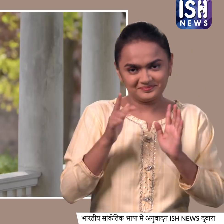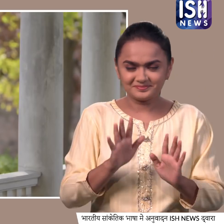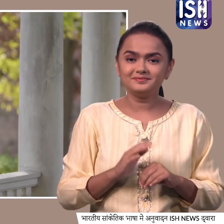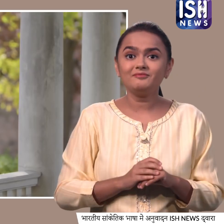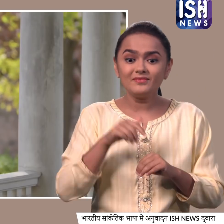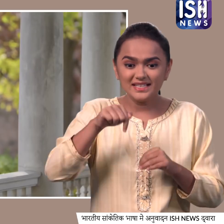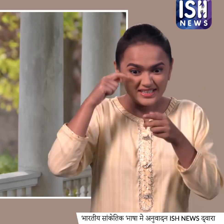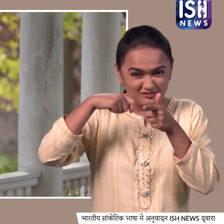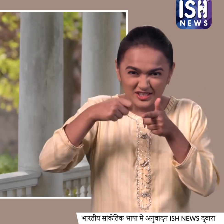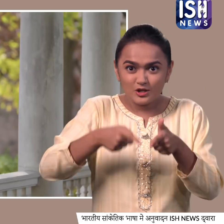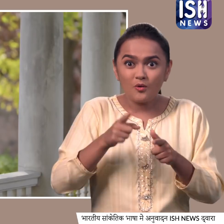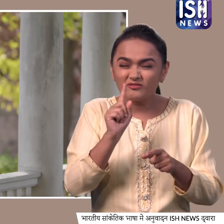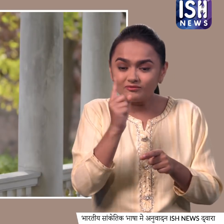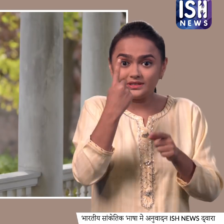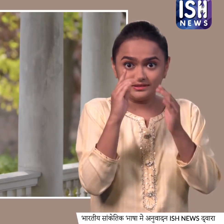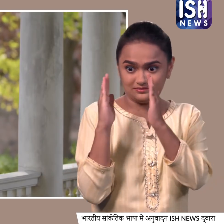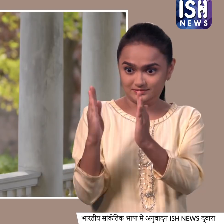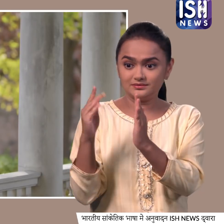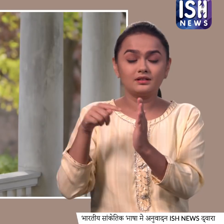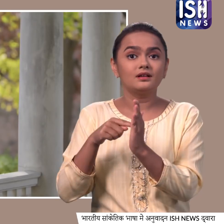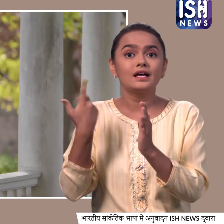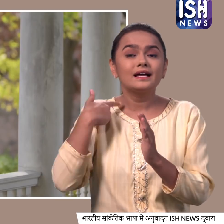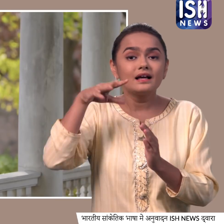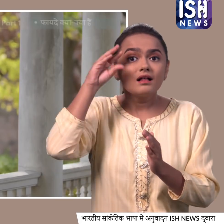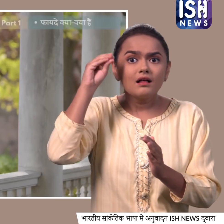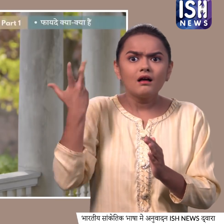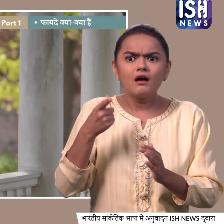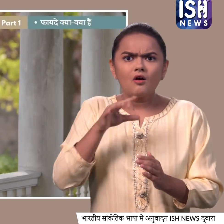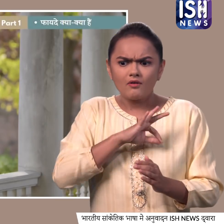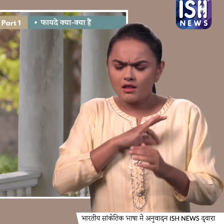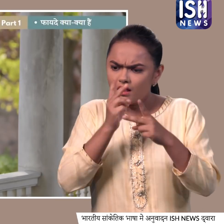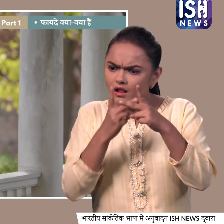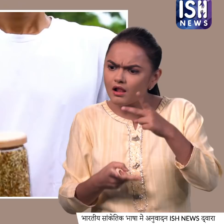In the first part of this video, you'll learn about all their benefits